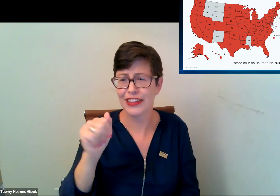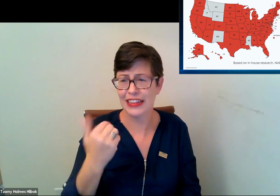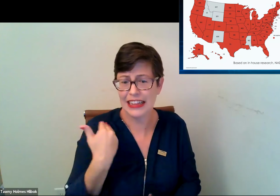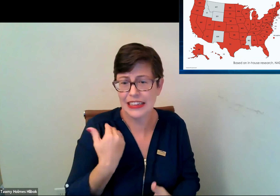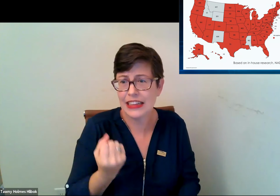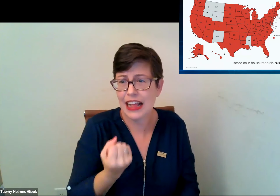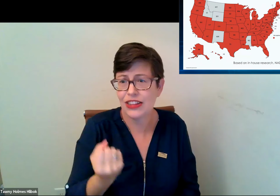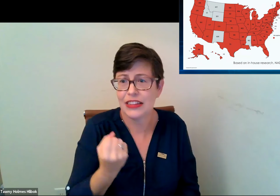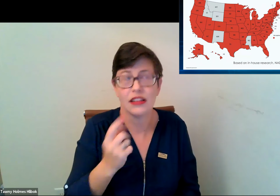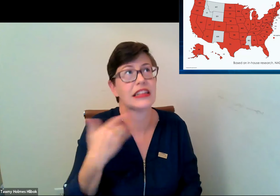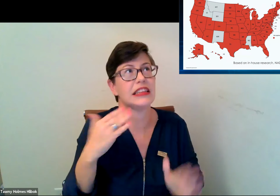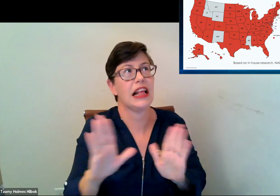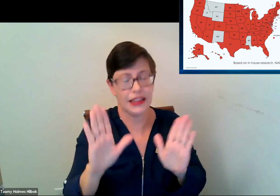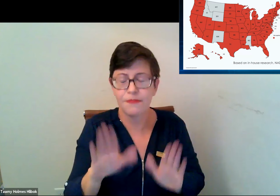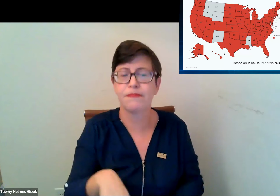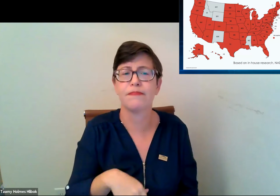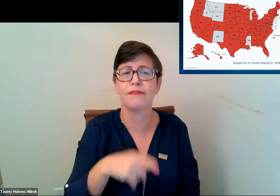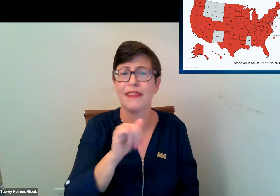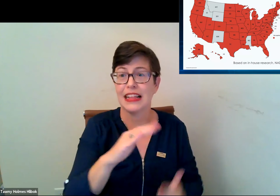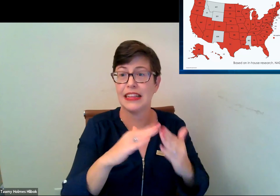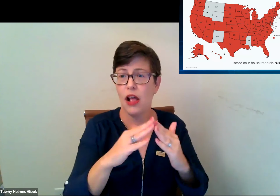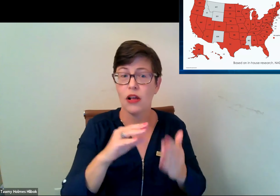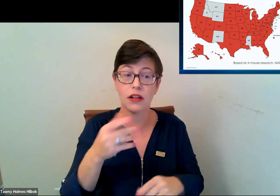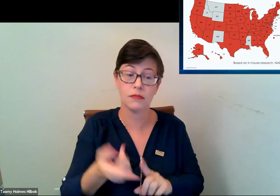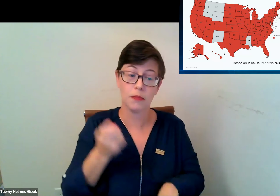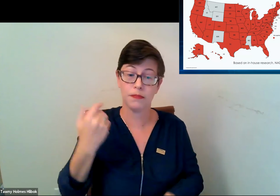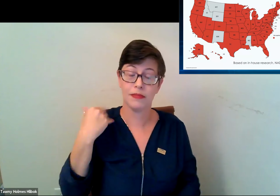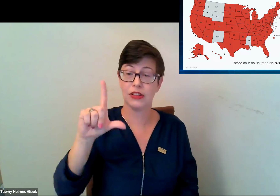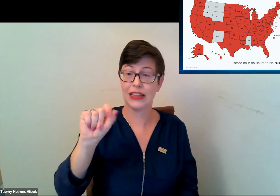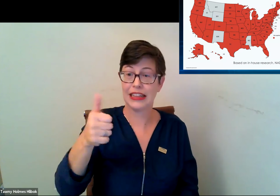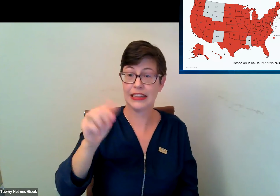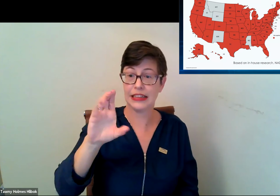it's a very small town of Virginia last Saturday or last Sunday, I think it was I was in a small town.